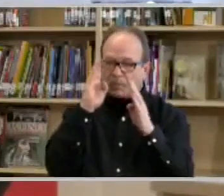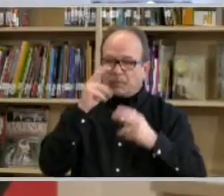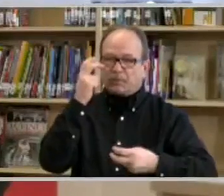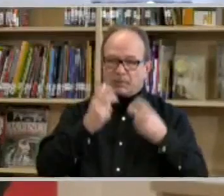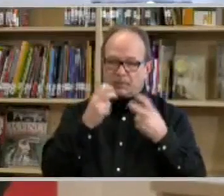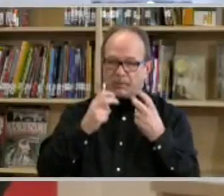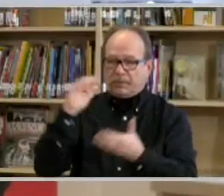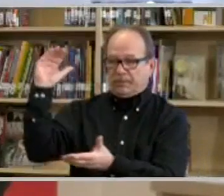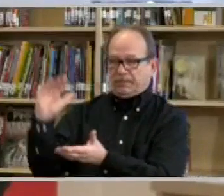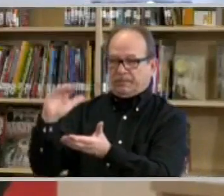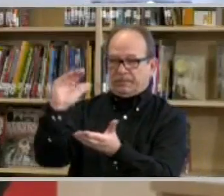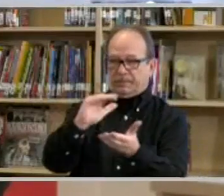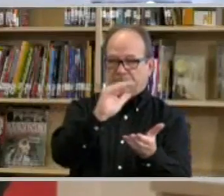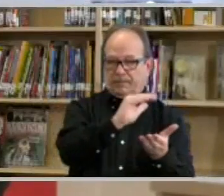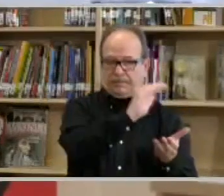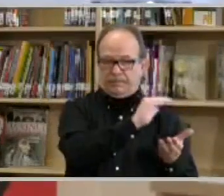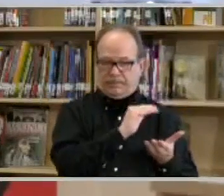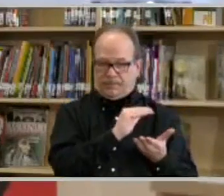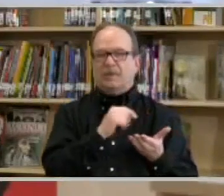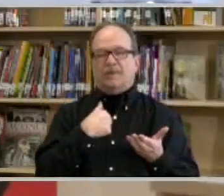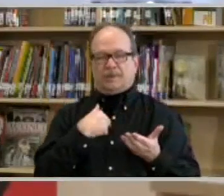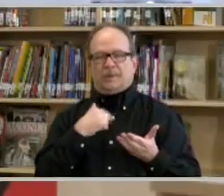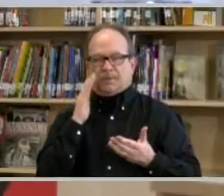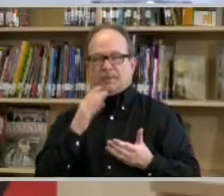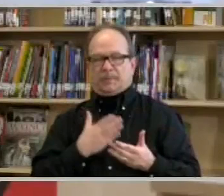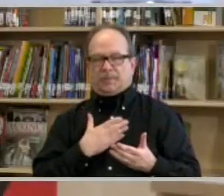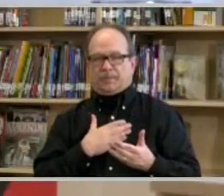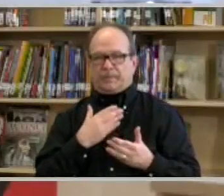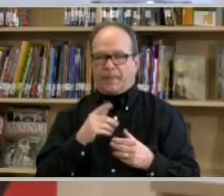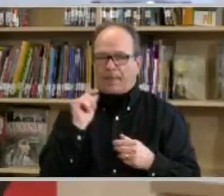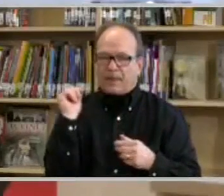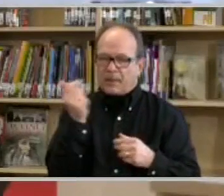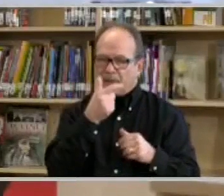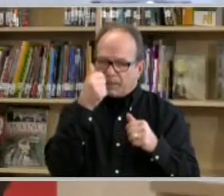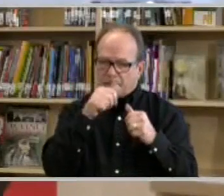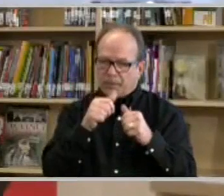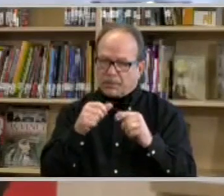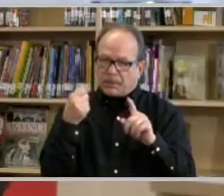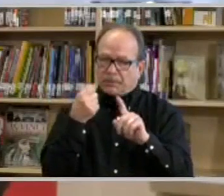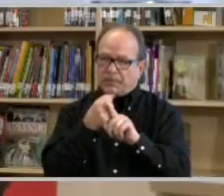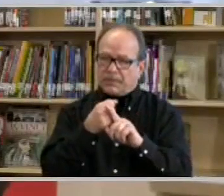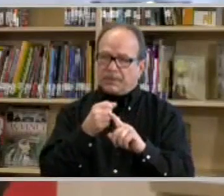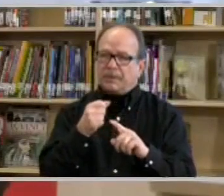OR WE DON'T HAVE TO TALK ABOUT NEEDLESS ROBBERIES IN OUR CITY,